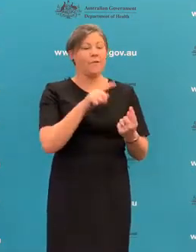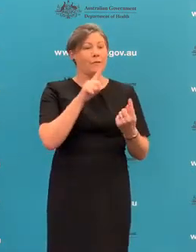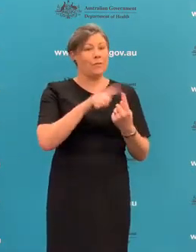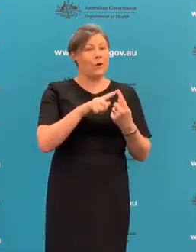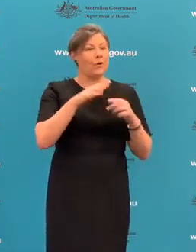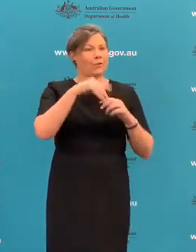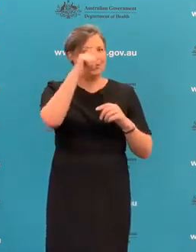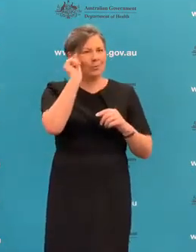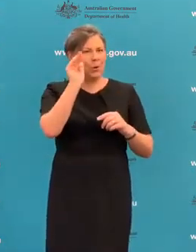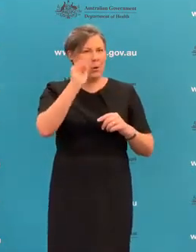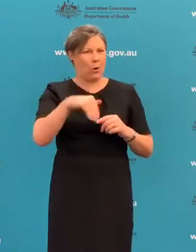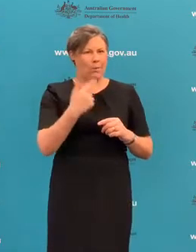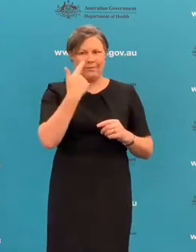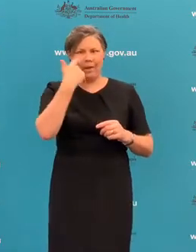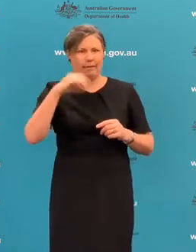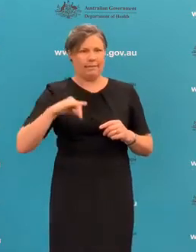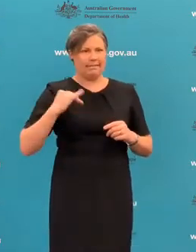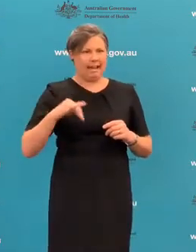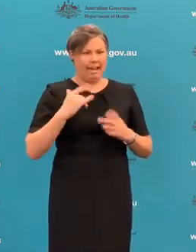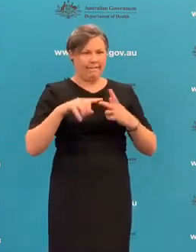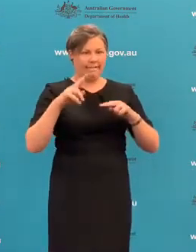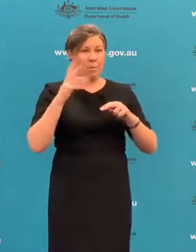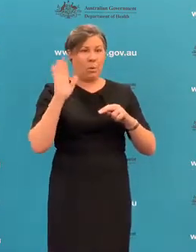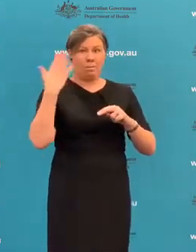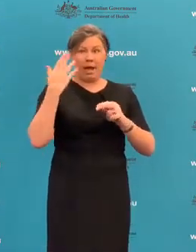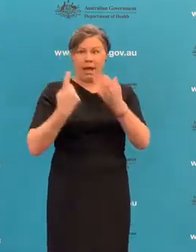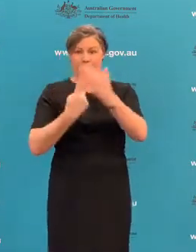if and when we see further outbreaks occurring. So there is